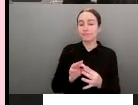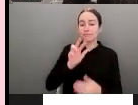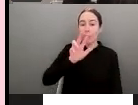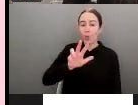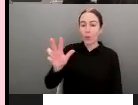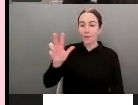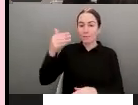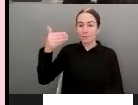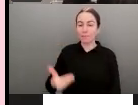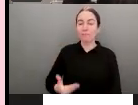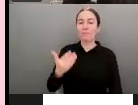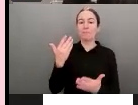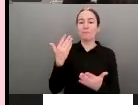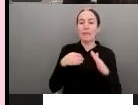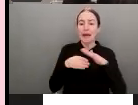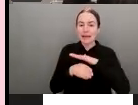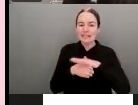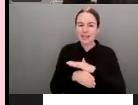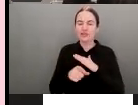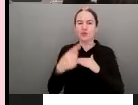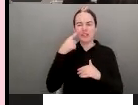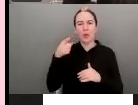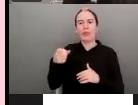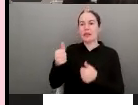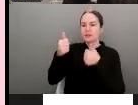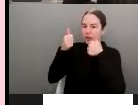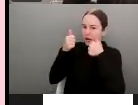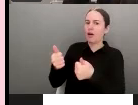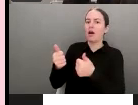that you can use - but the issue